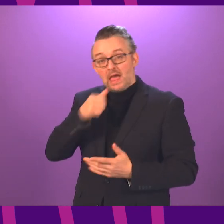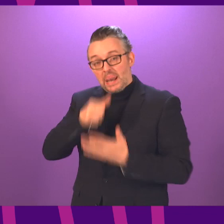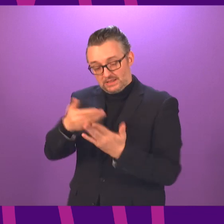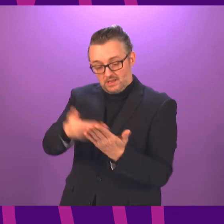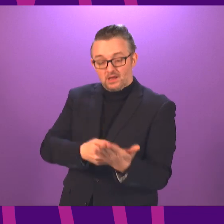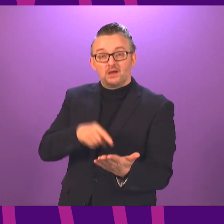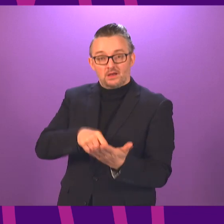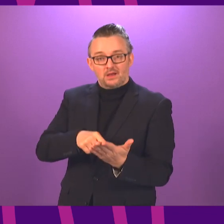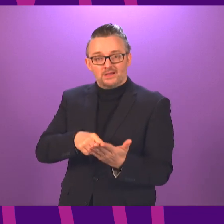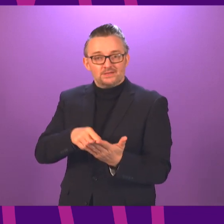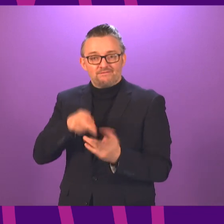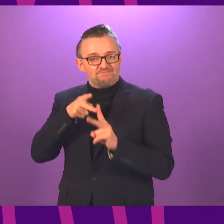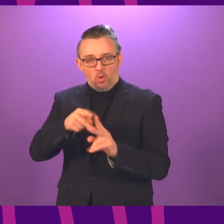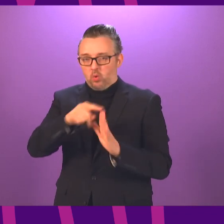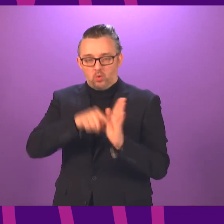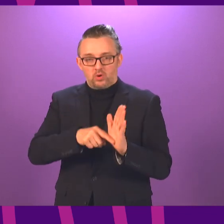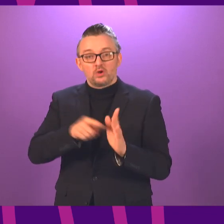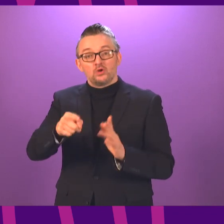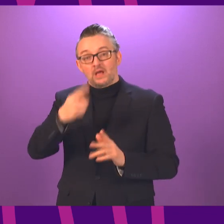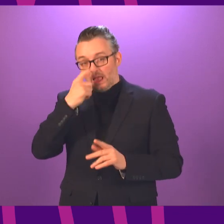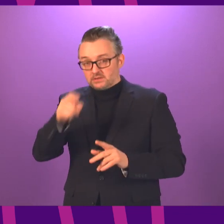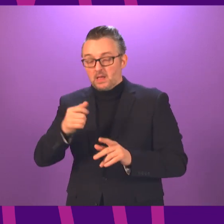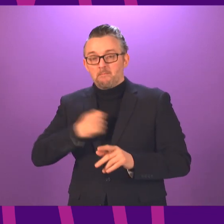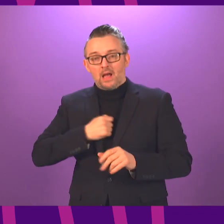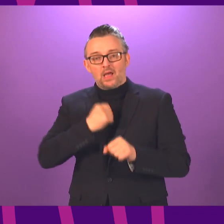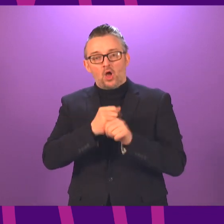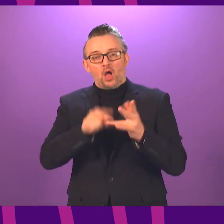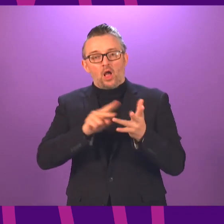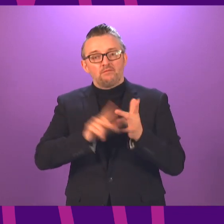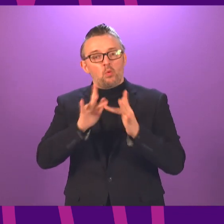information, are available in the shielding section of the mygov.scot website.